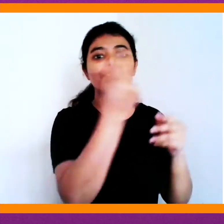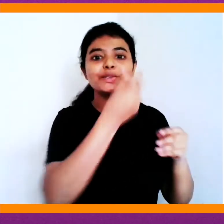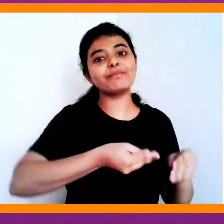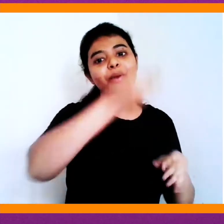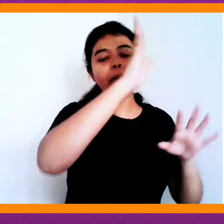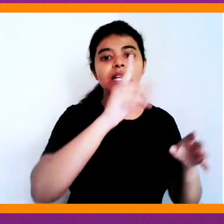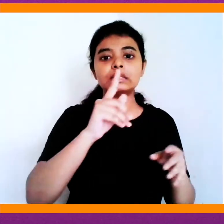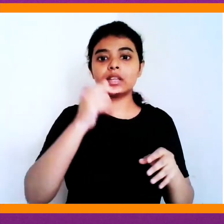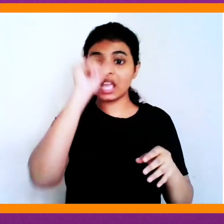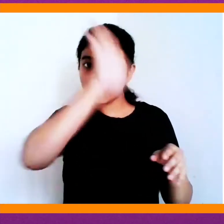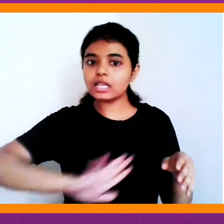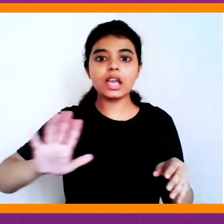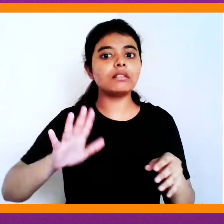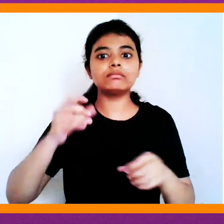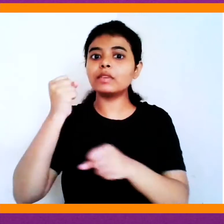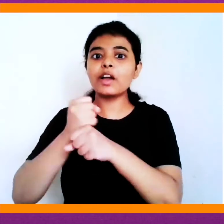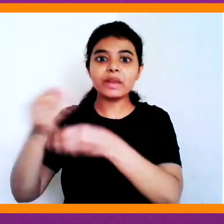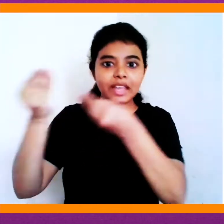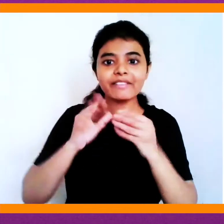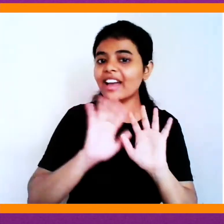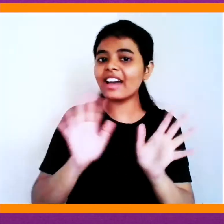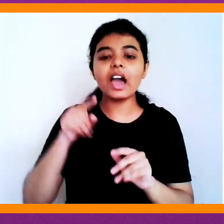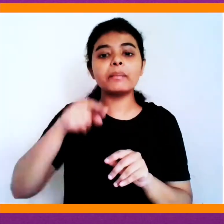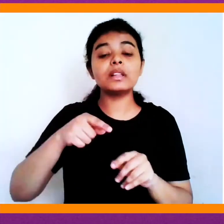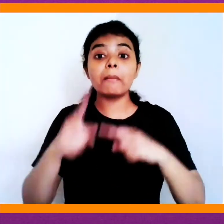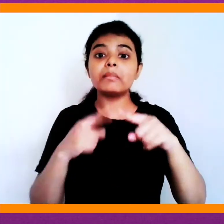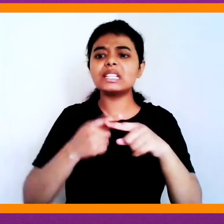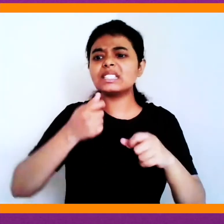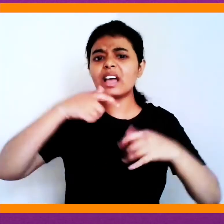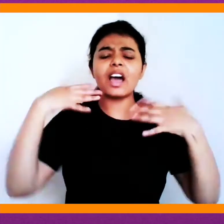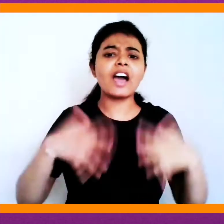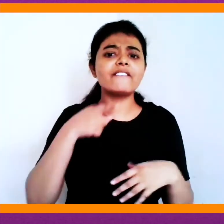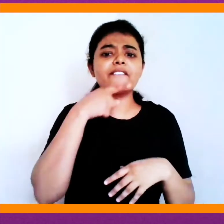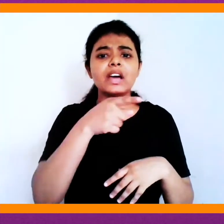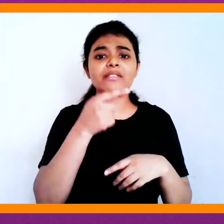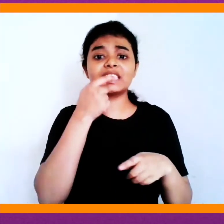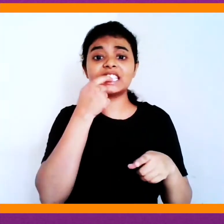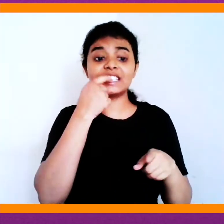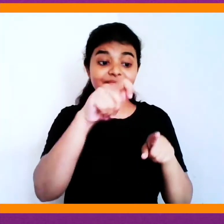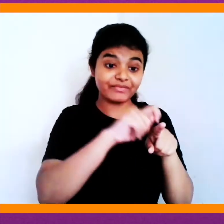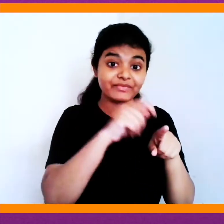used both in europe and the us is not available in india easily not by the government systems and